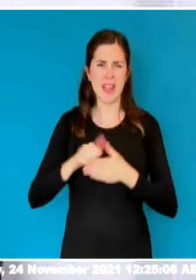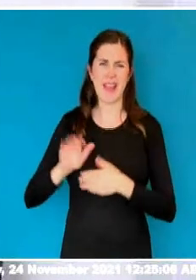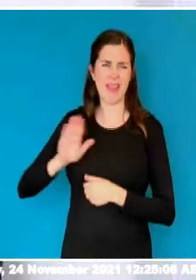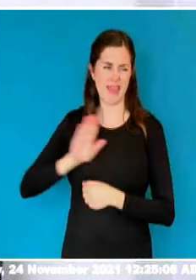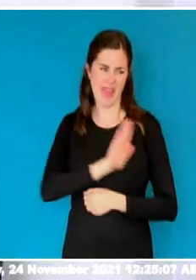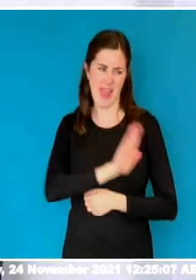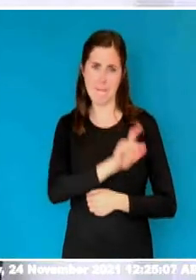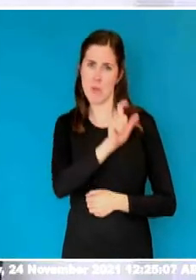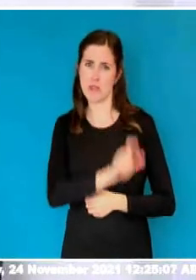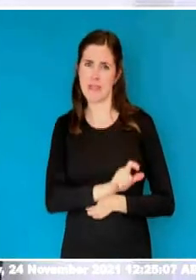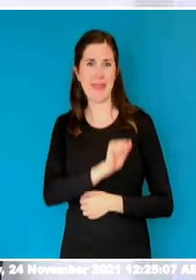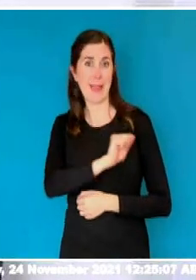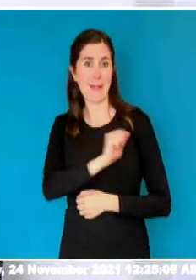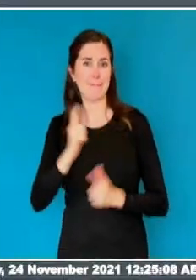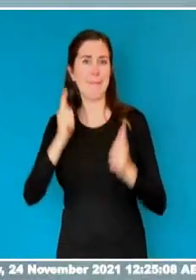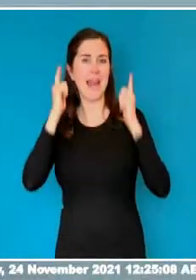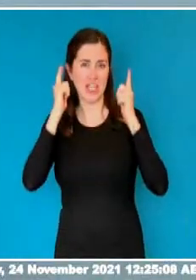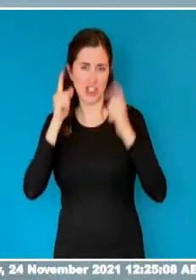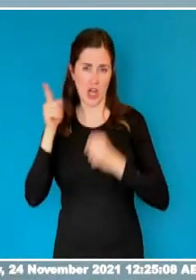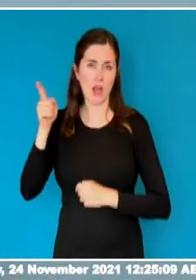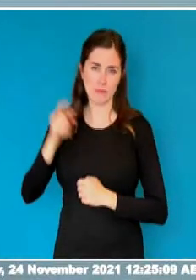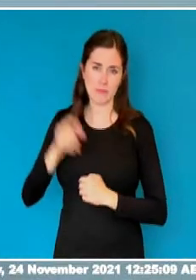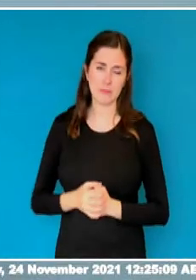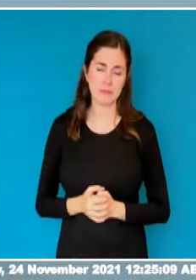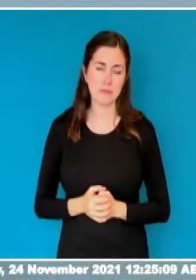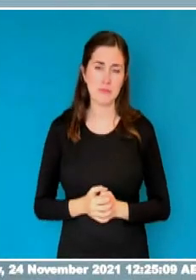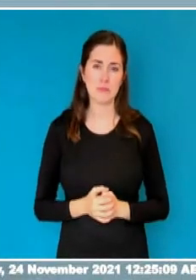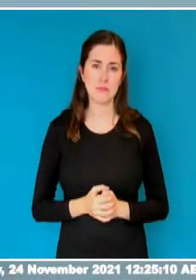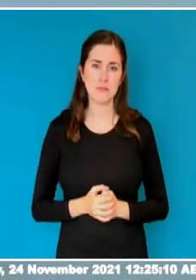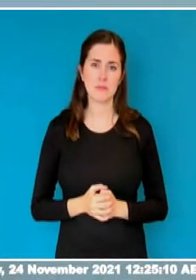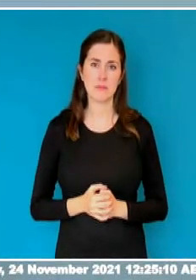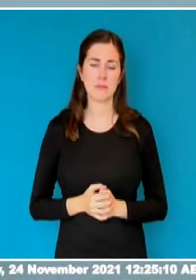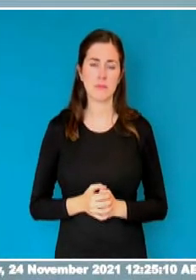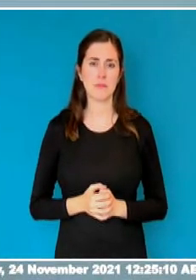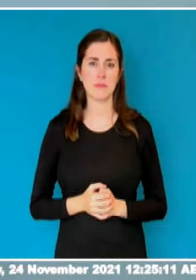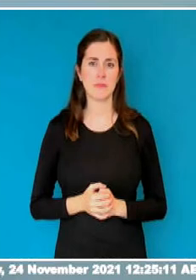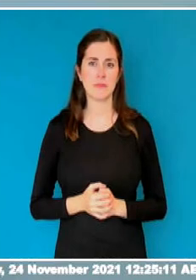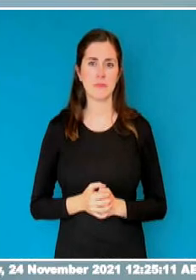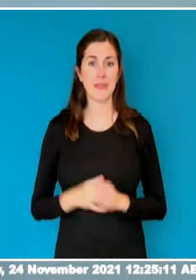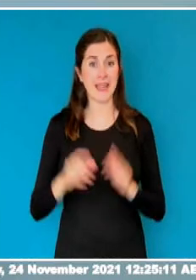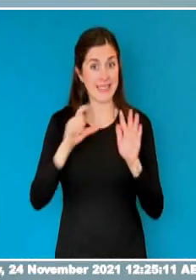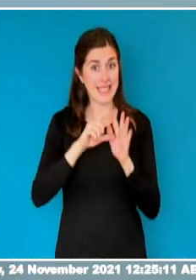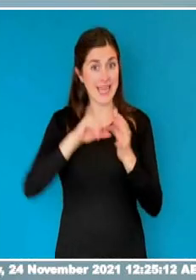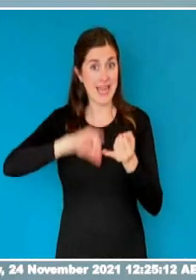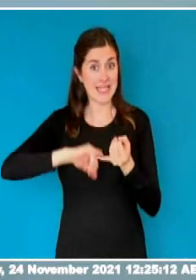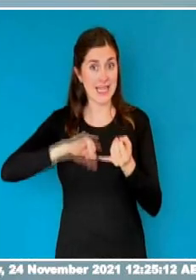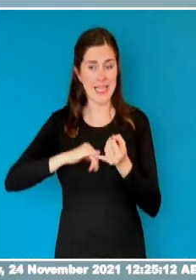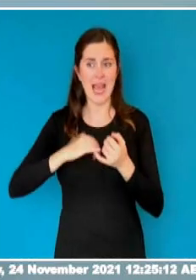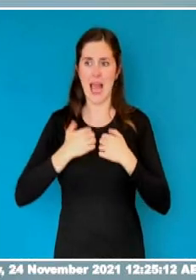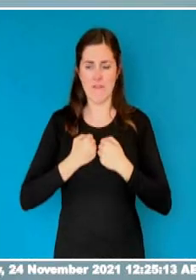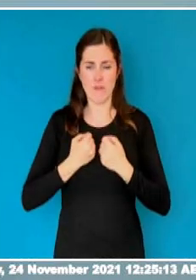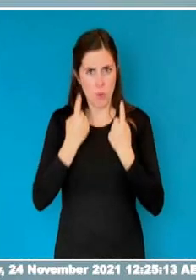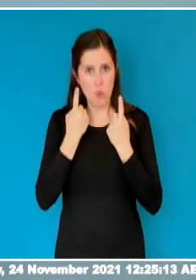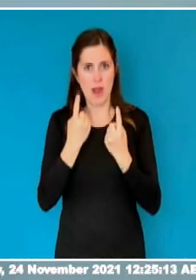So the model we operate is a centralised policy and expectation setting, so the